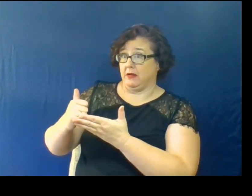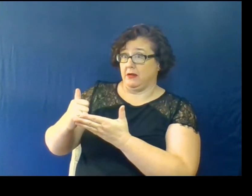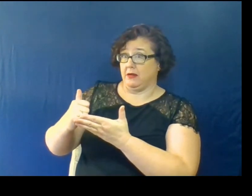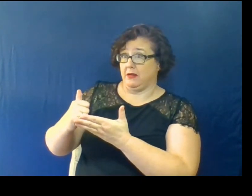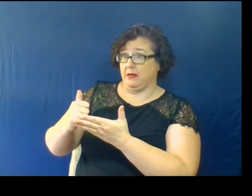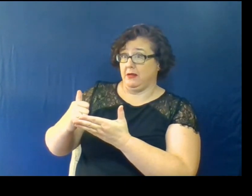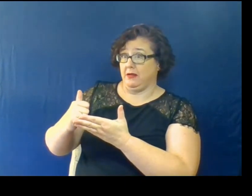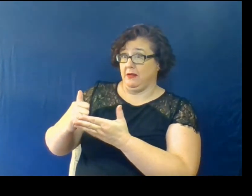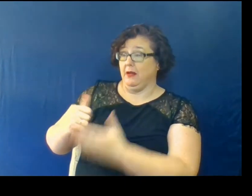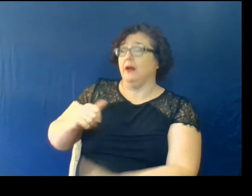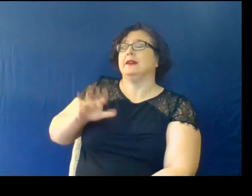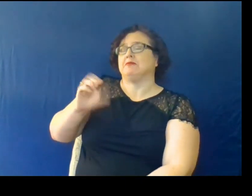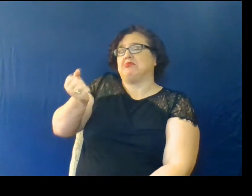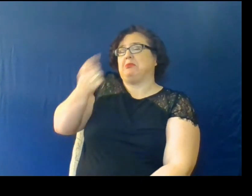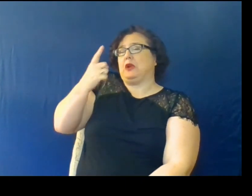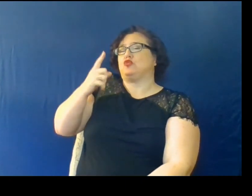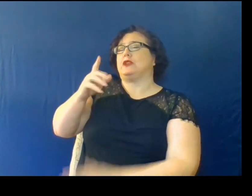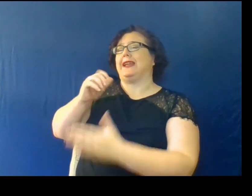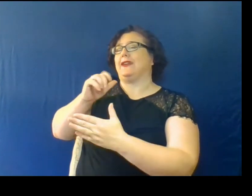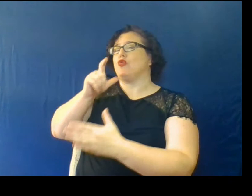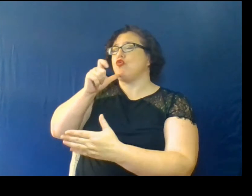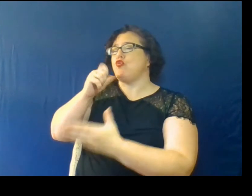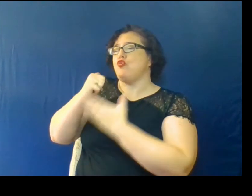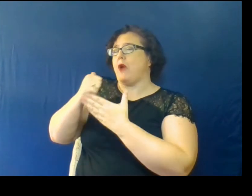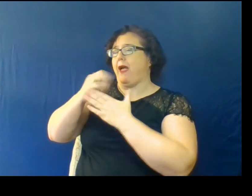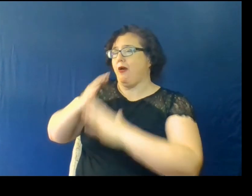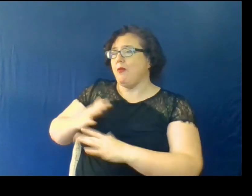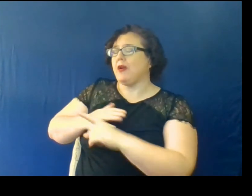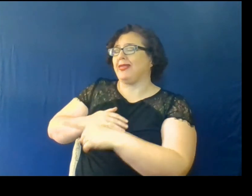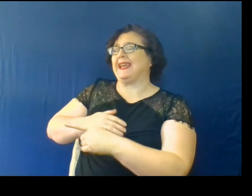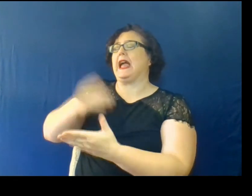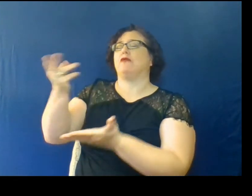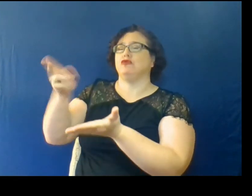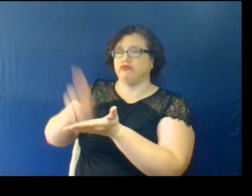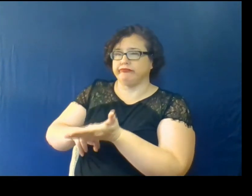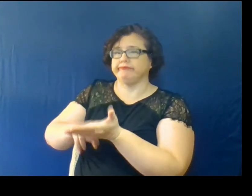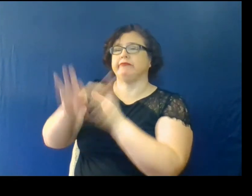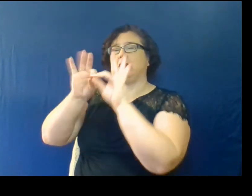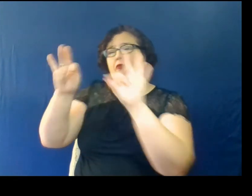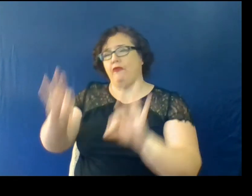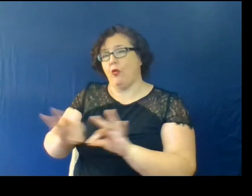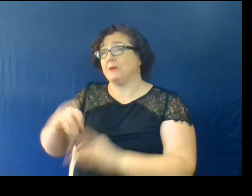has to sign a form acknowledging they're assisting you. But they can do anything you want them to do.